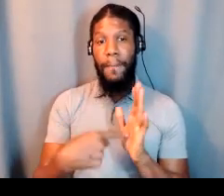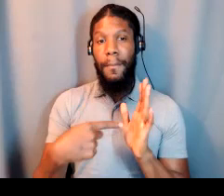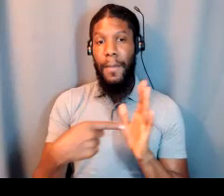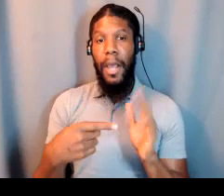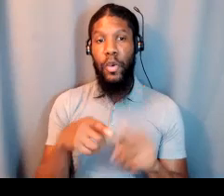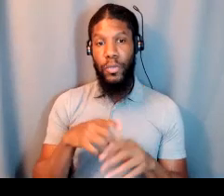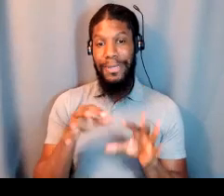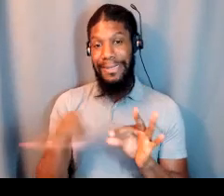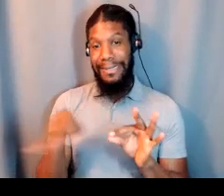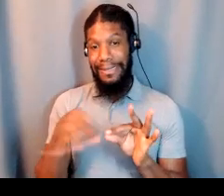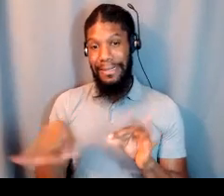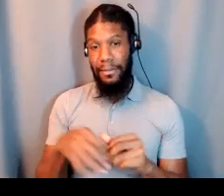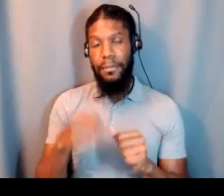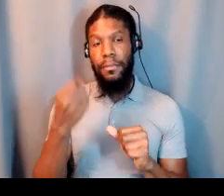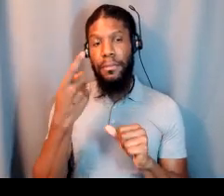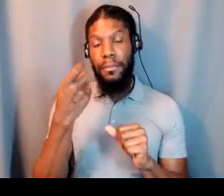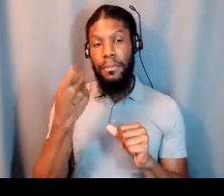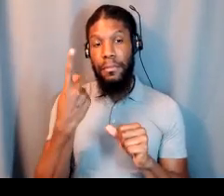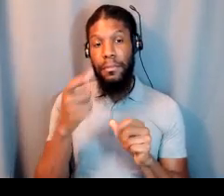rather than concentrating on my own, itself an antiracist act?